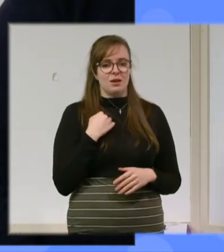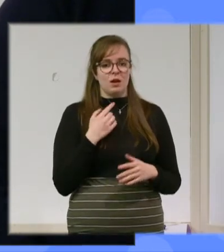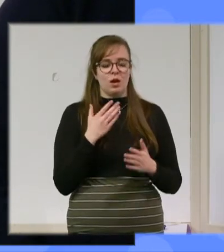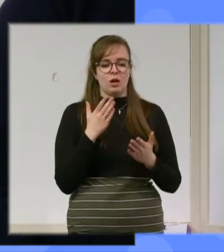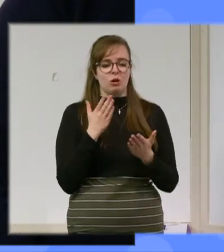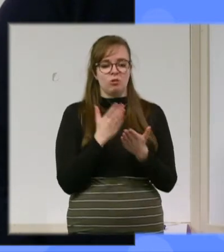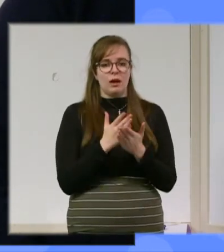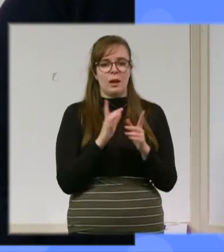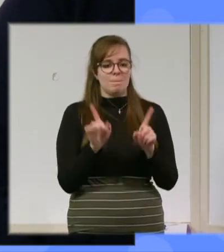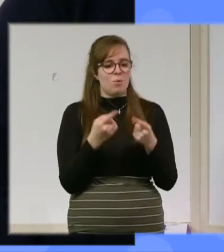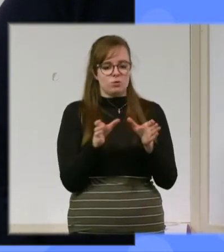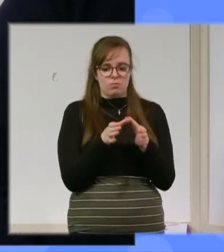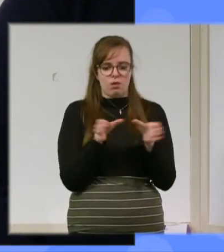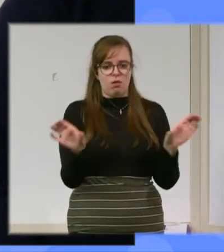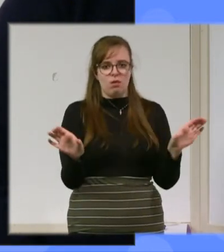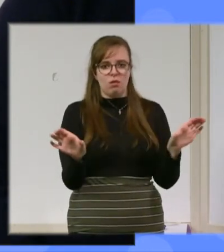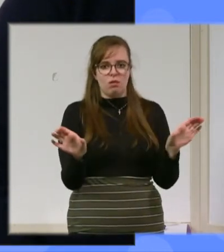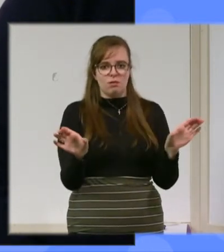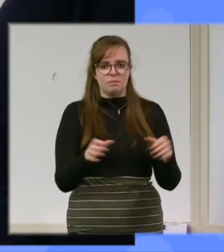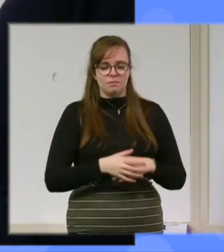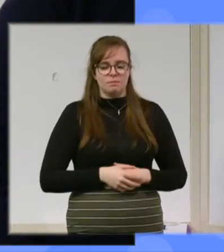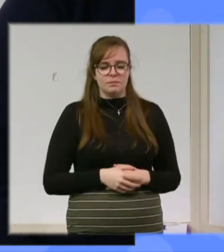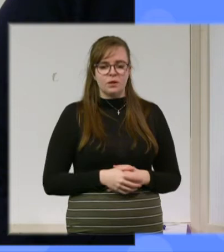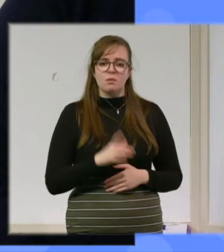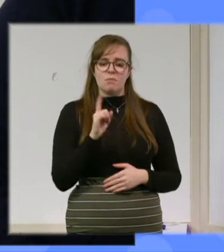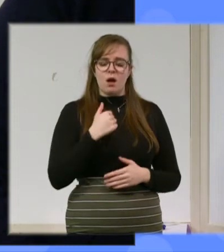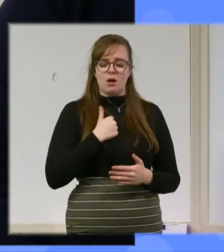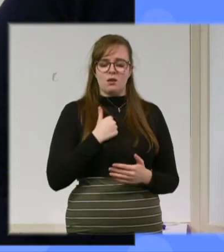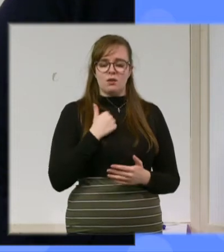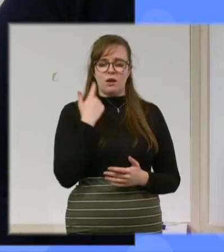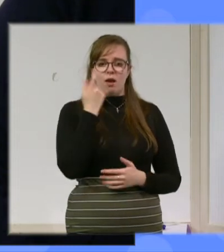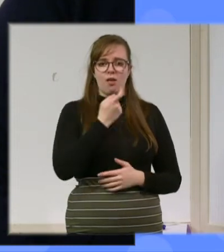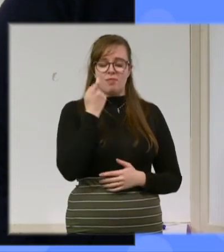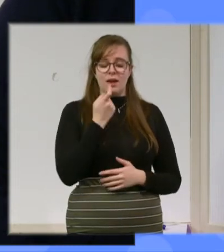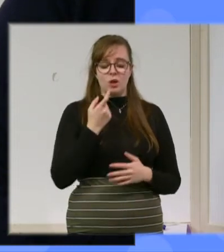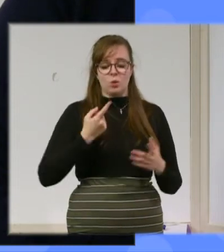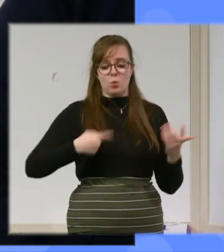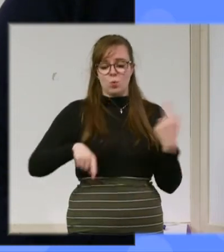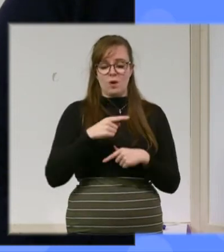from the blatant power issues but I do think we've been perhaps pure and